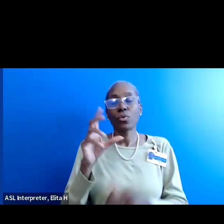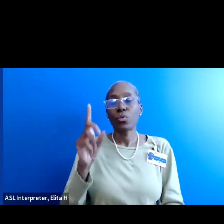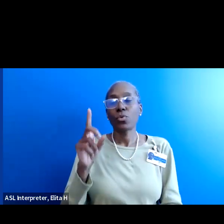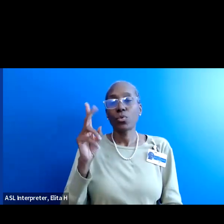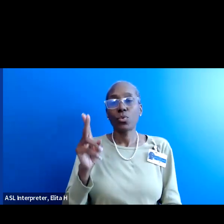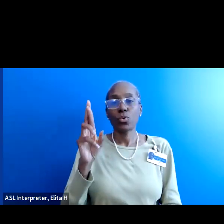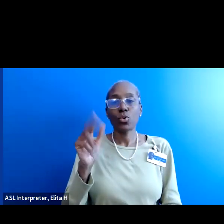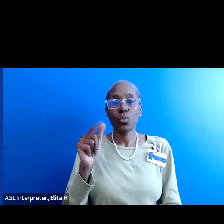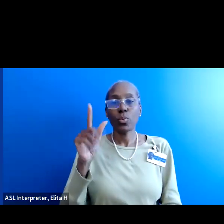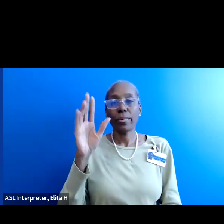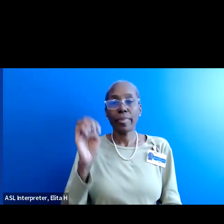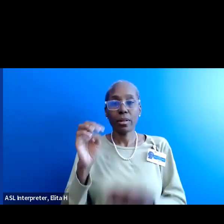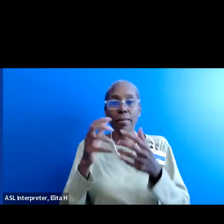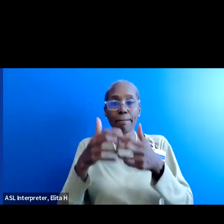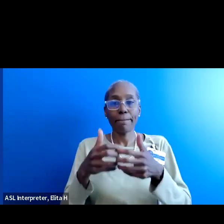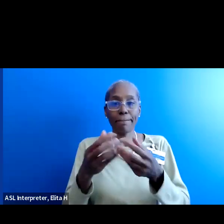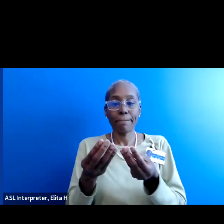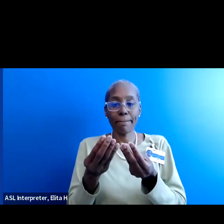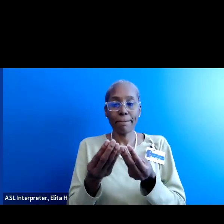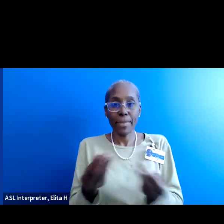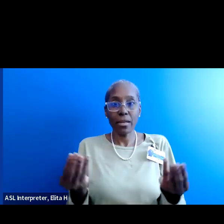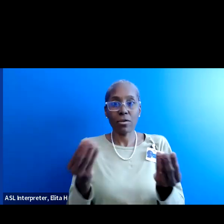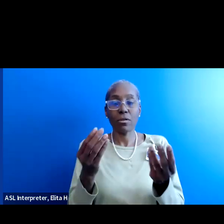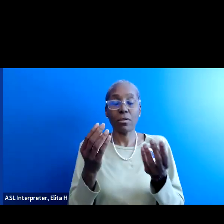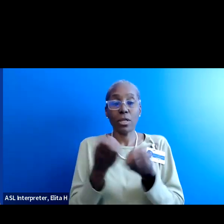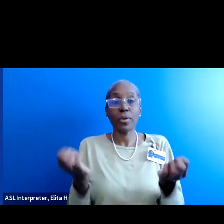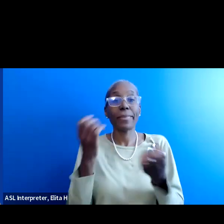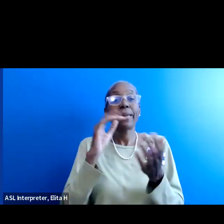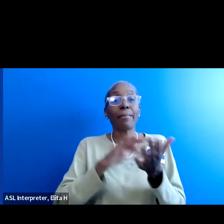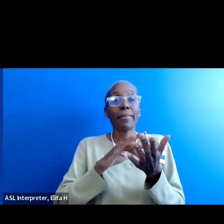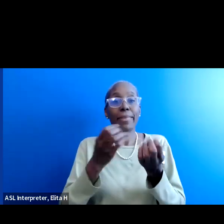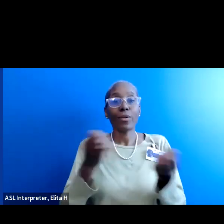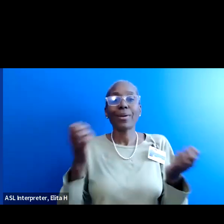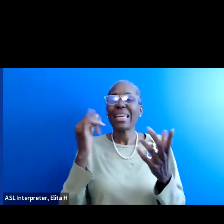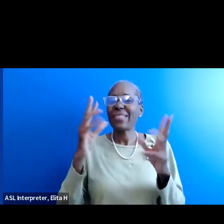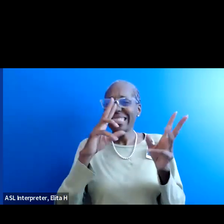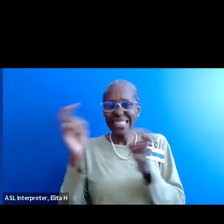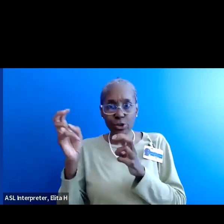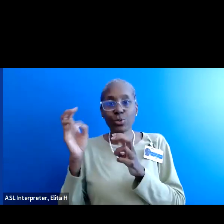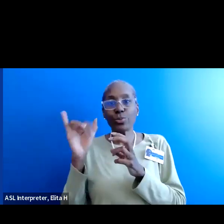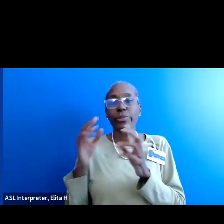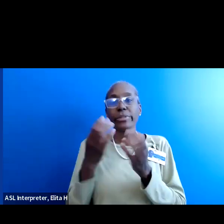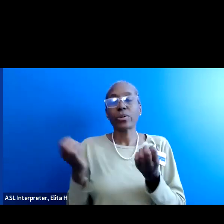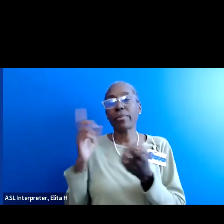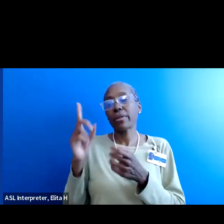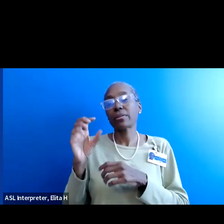If you are in a facility and there's an issue with equipment, then that is something an ombudsman can handle.